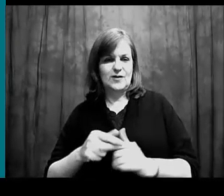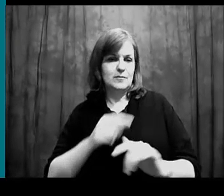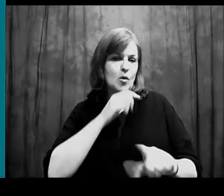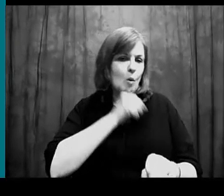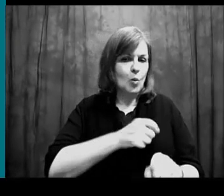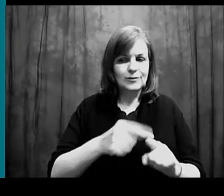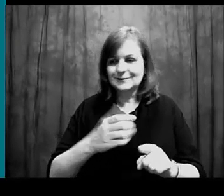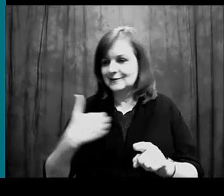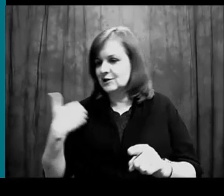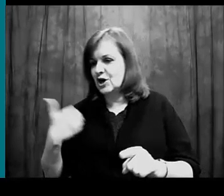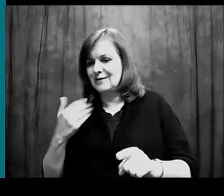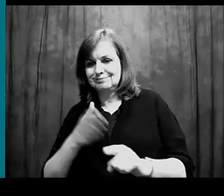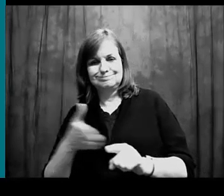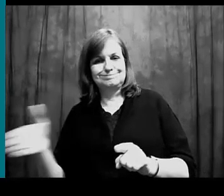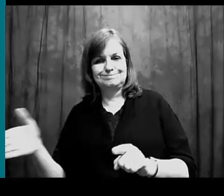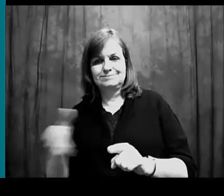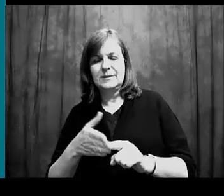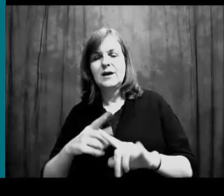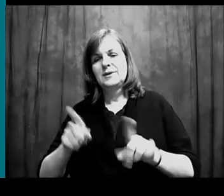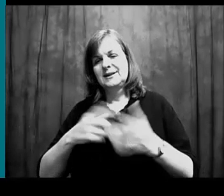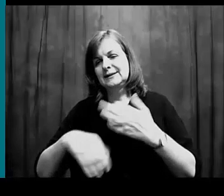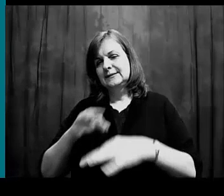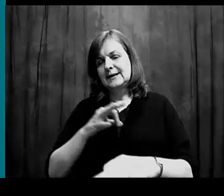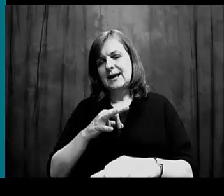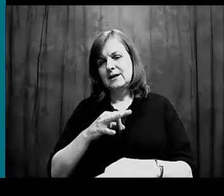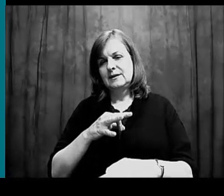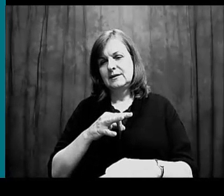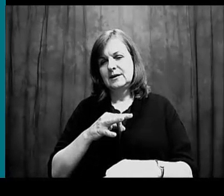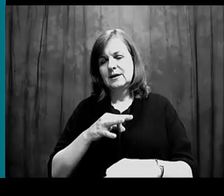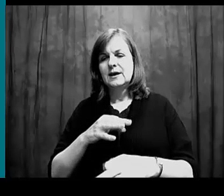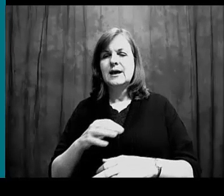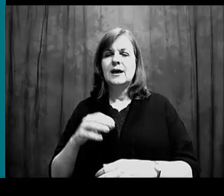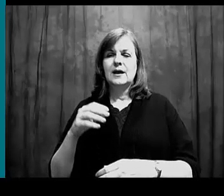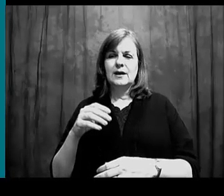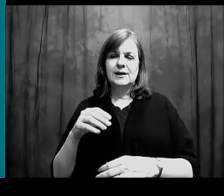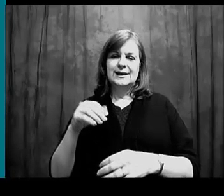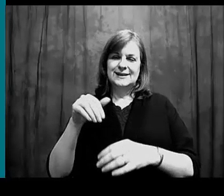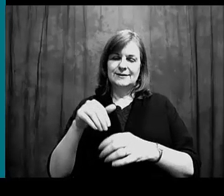what we now look at is where in time